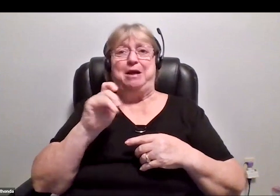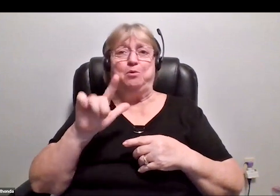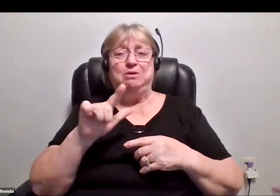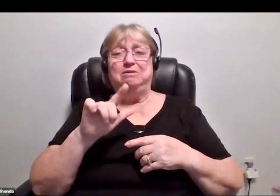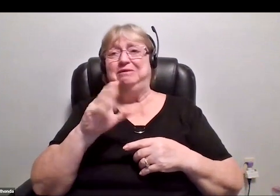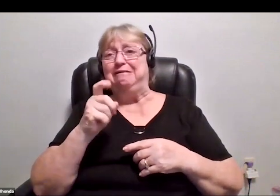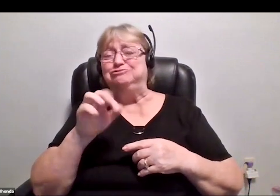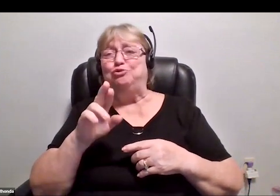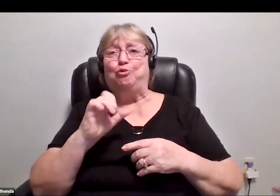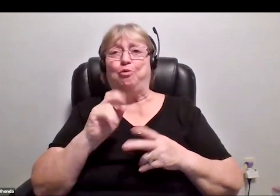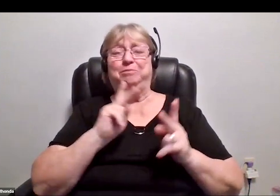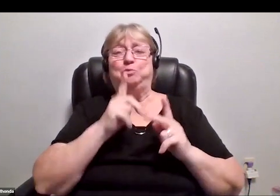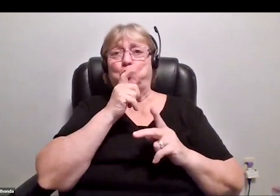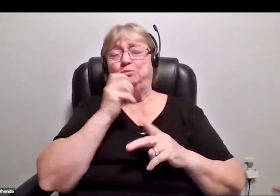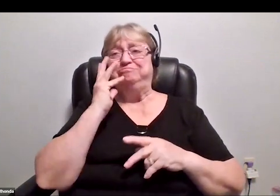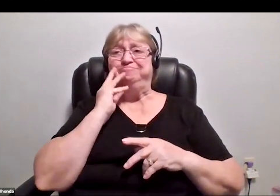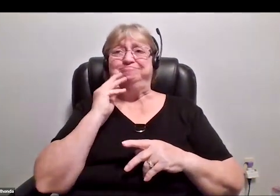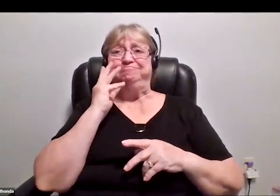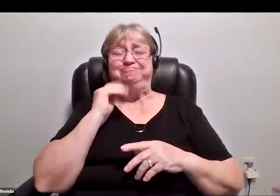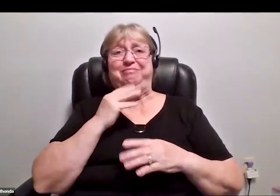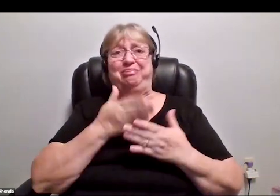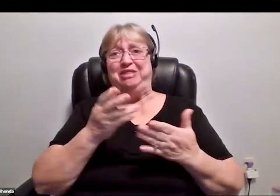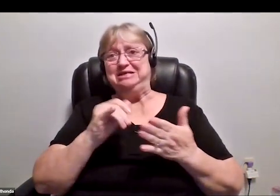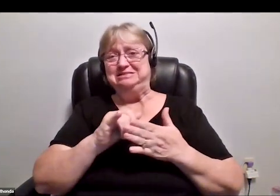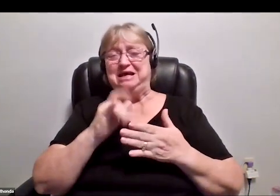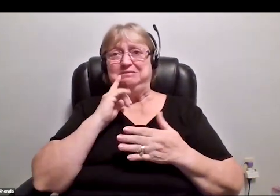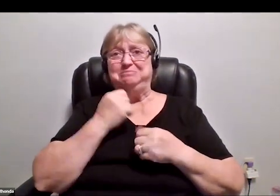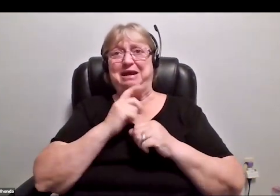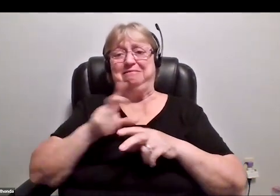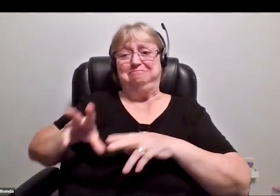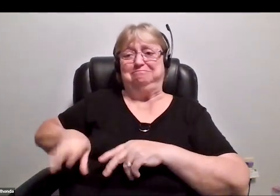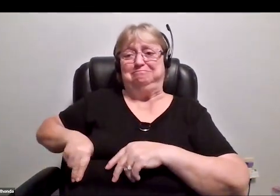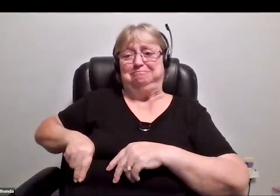People who had experienced things that made an ostomy a choice